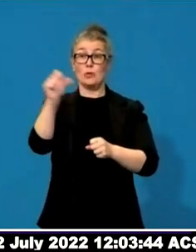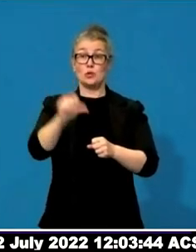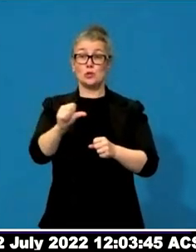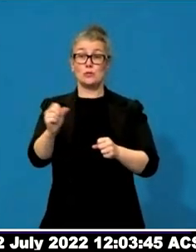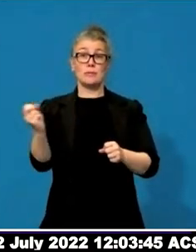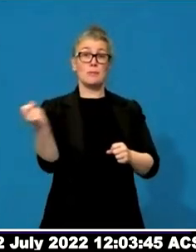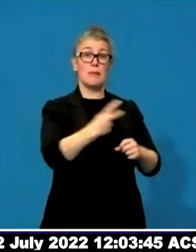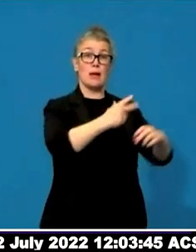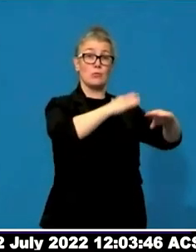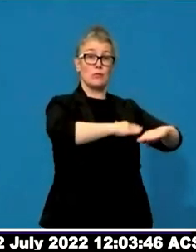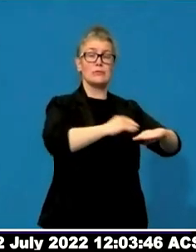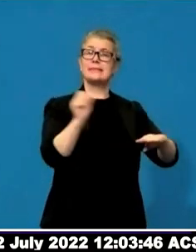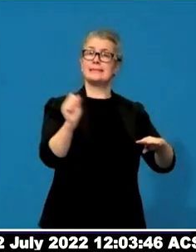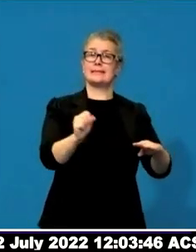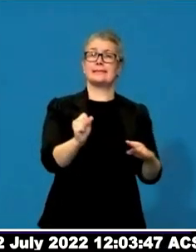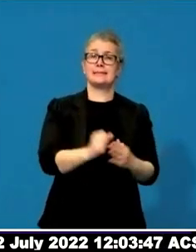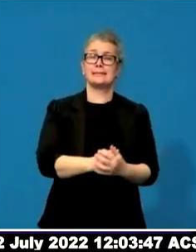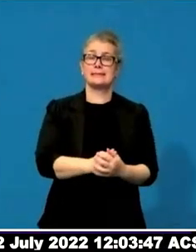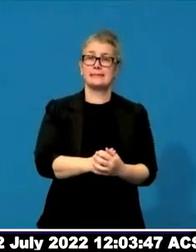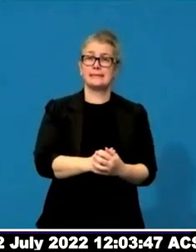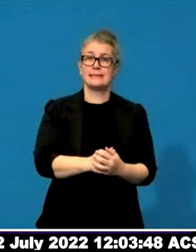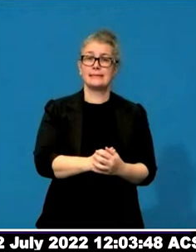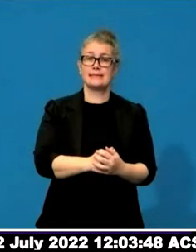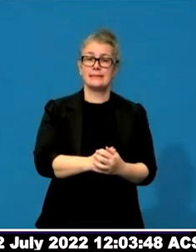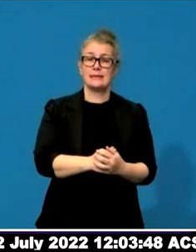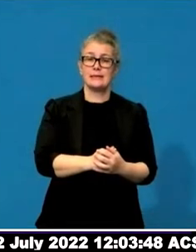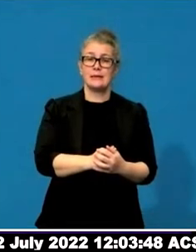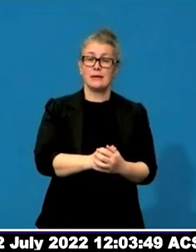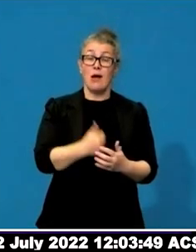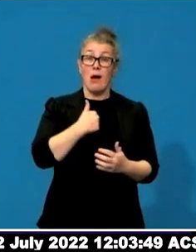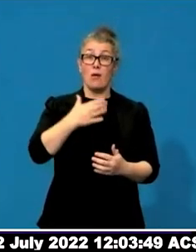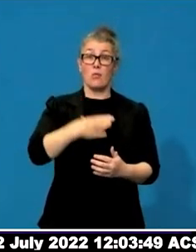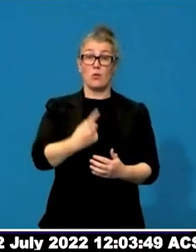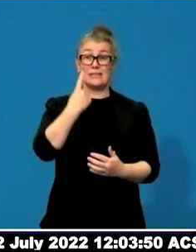Again, we're in that space that I would like to see us move out of